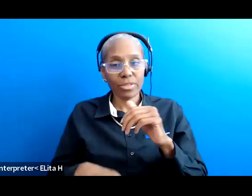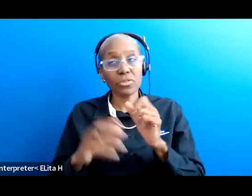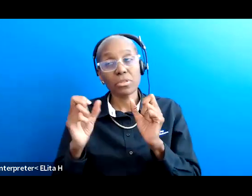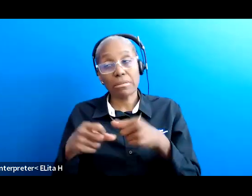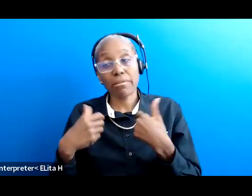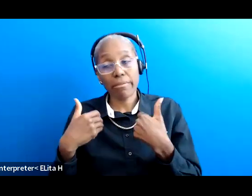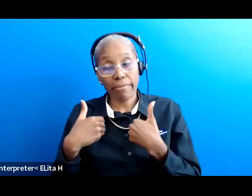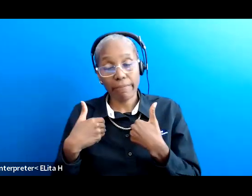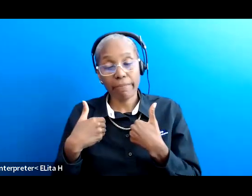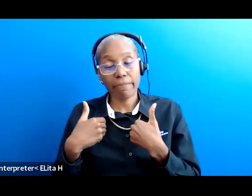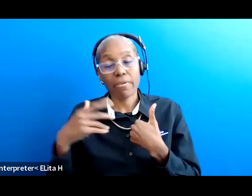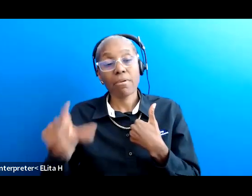So that is another option.